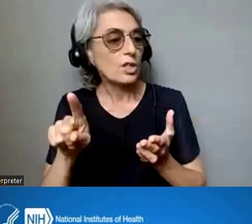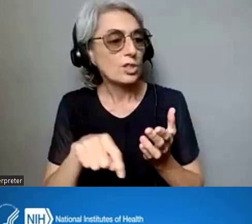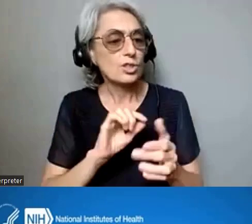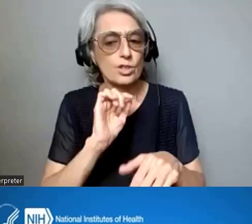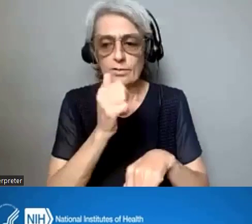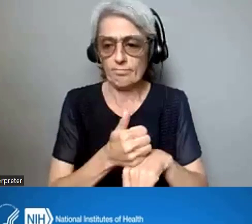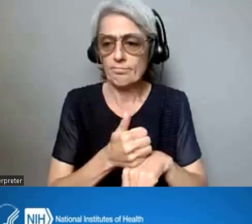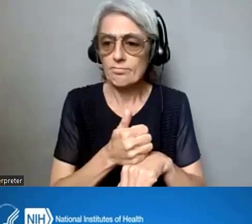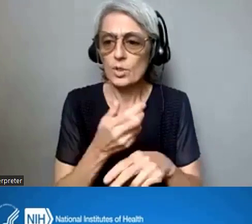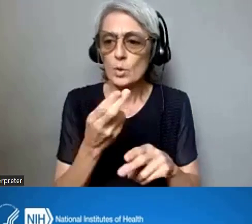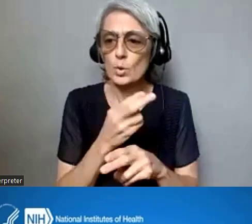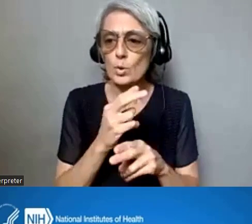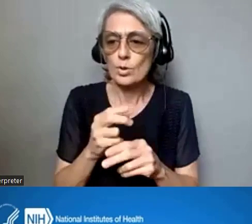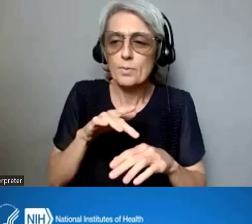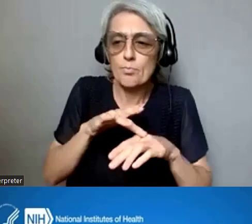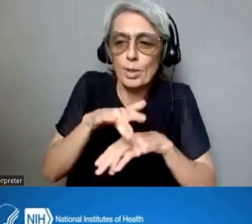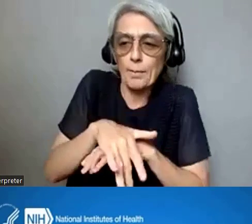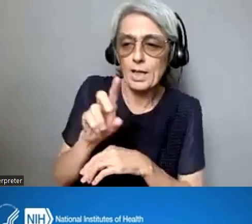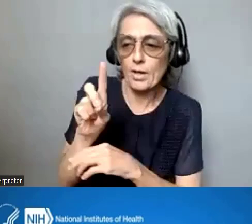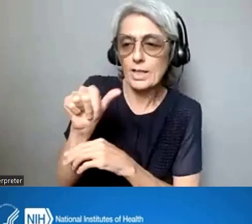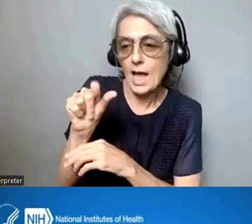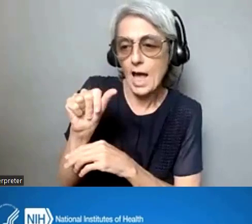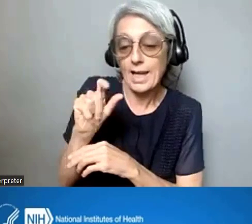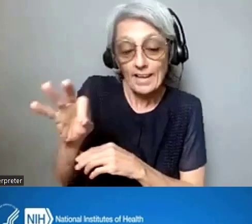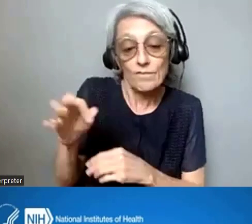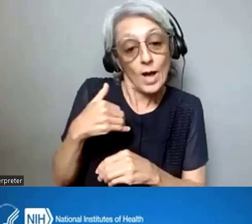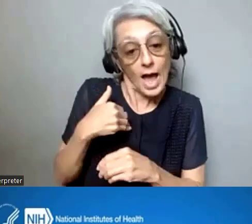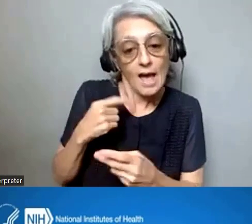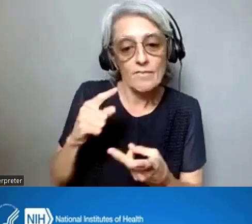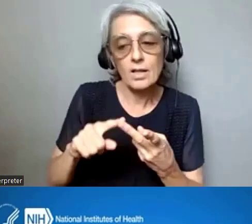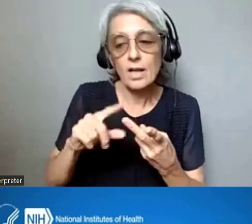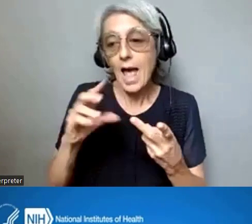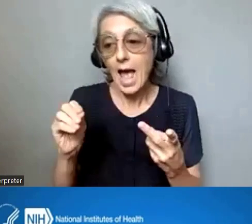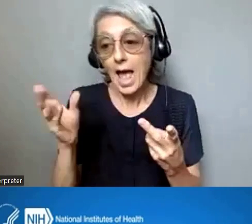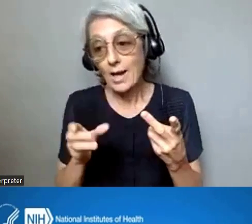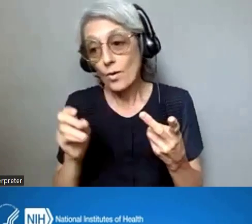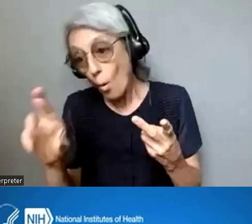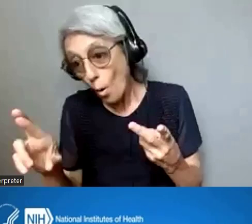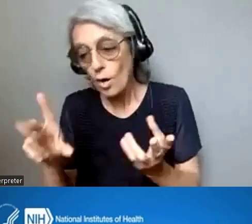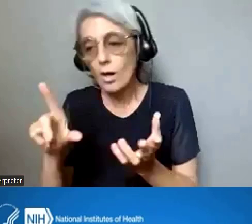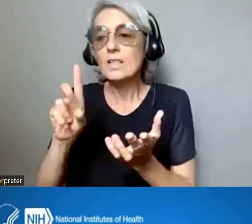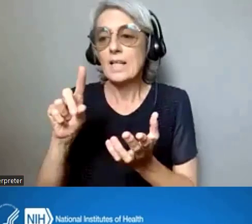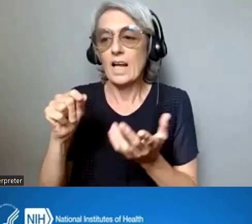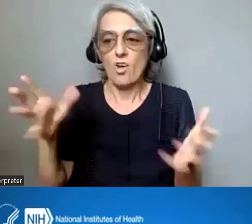if available, and/or published data. Although preliminary data are not required